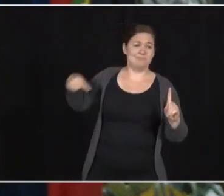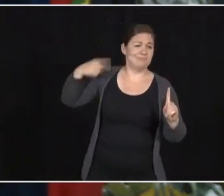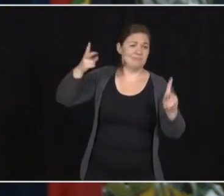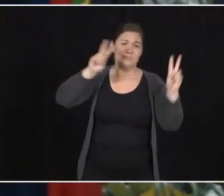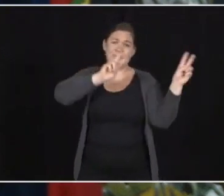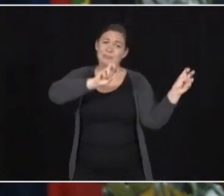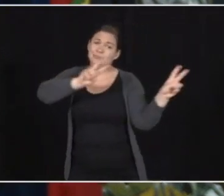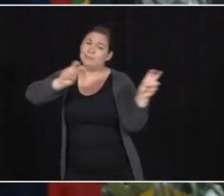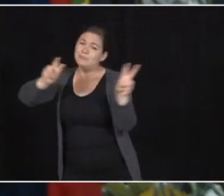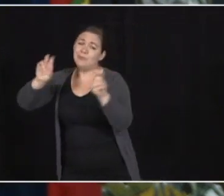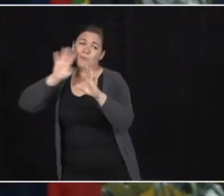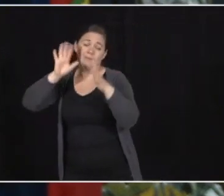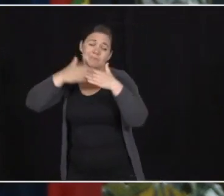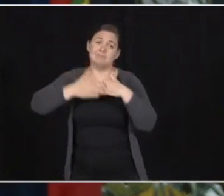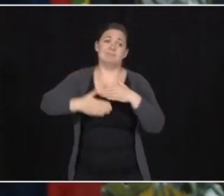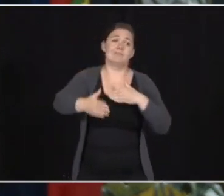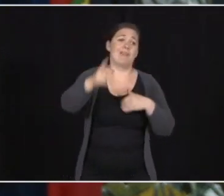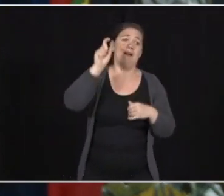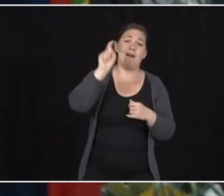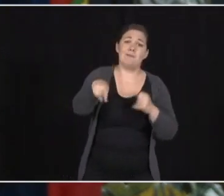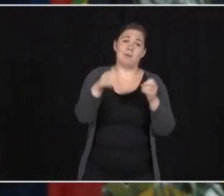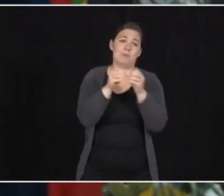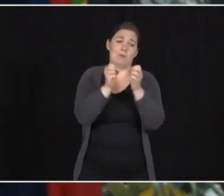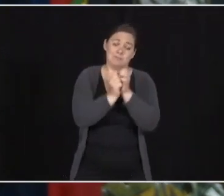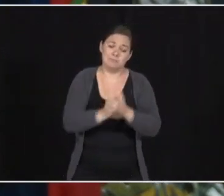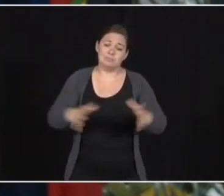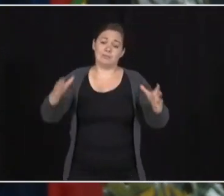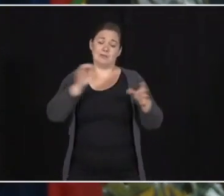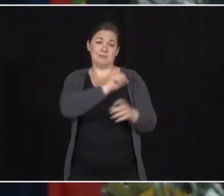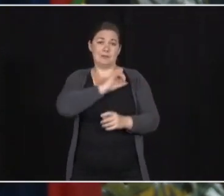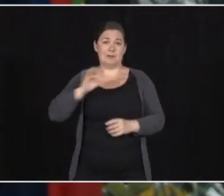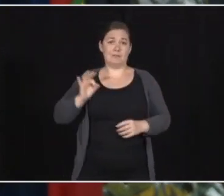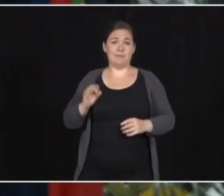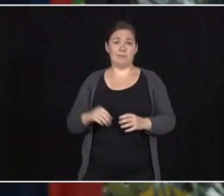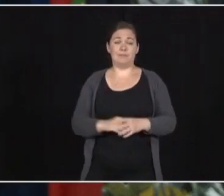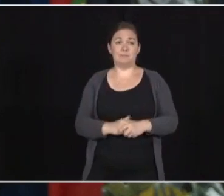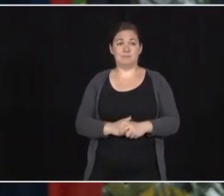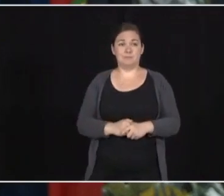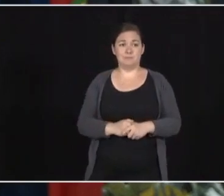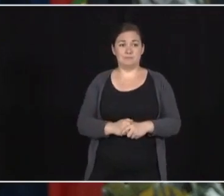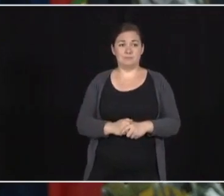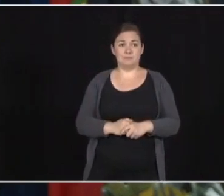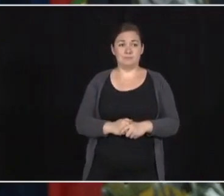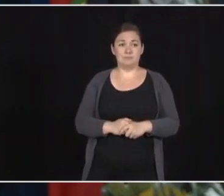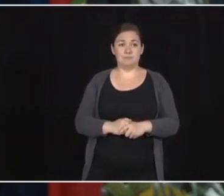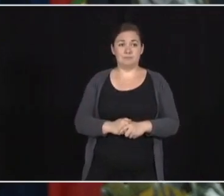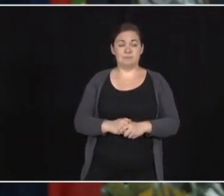And it will have to be addressed in terms of how we get the staffing that is needed into our homes. OK. Premier, I have a